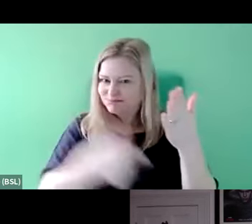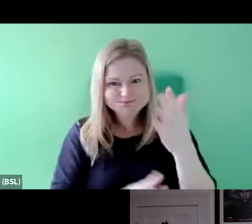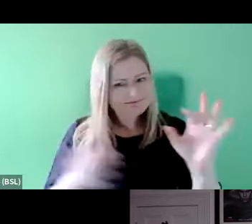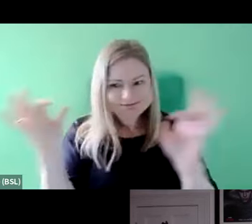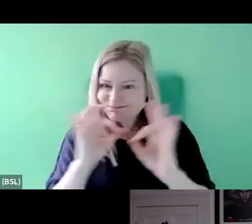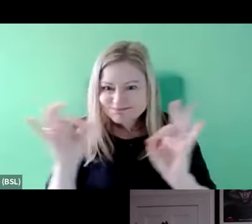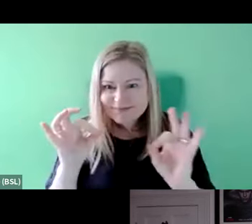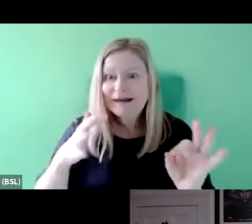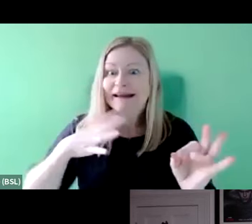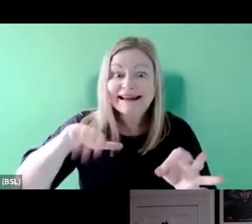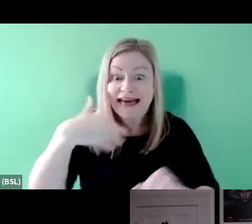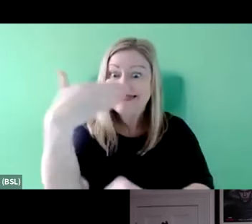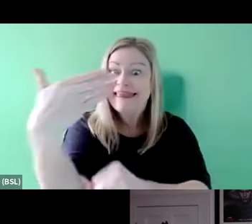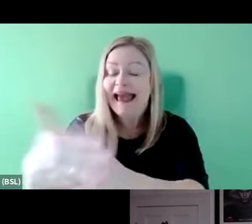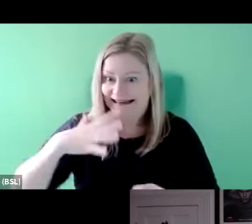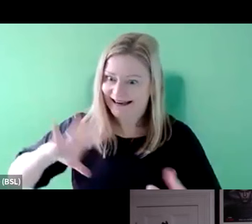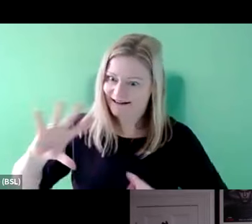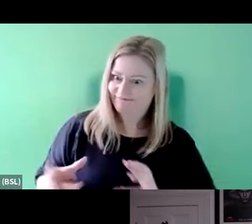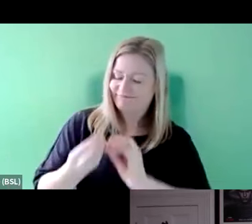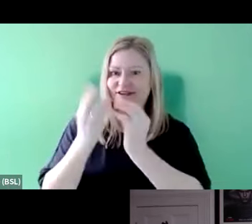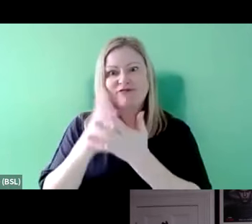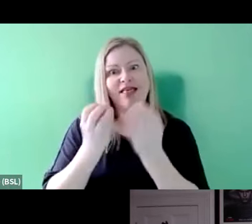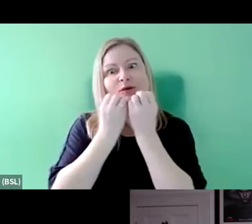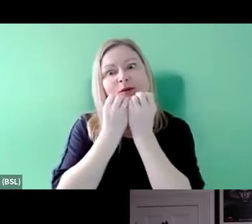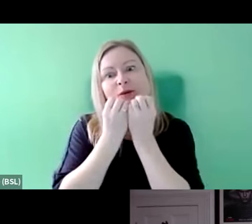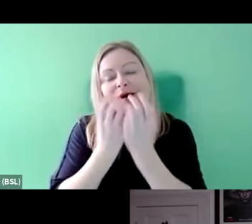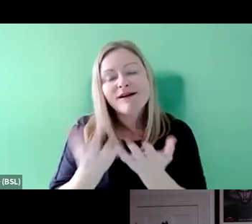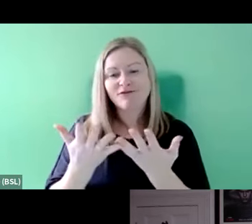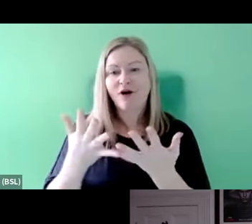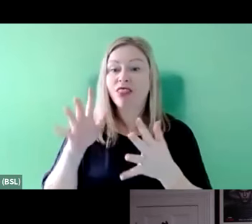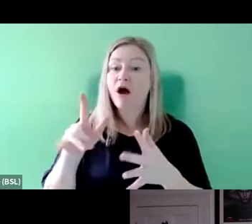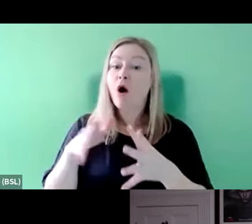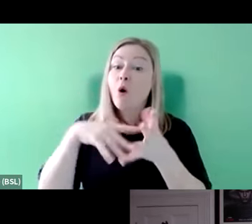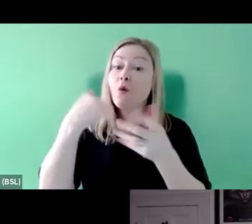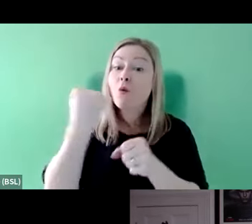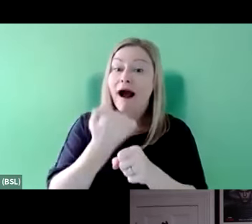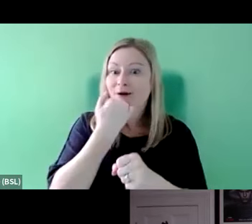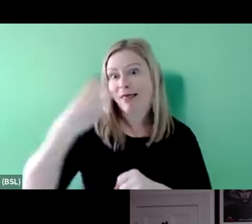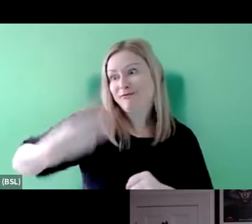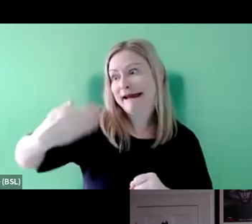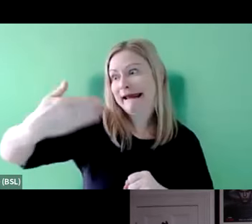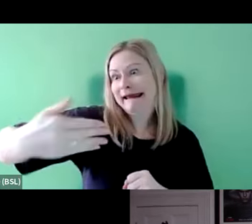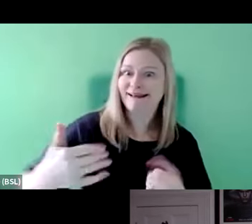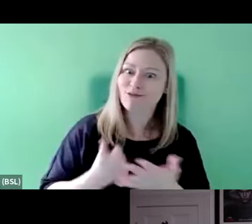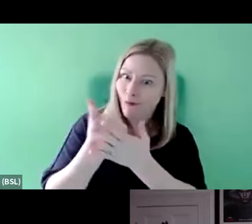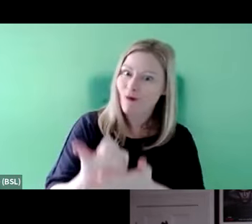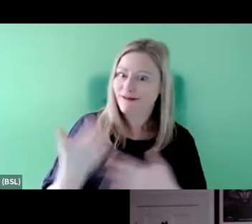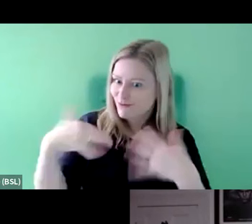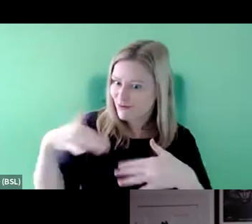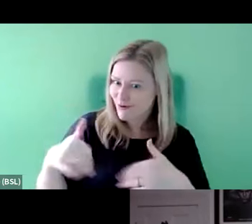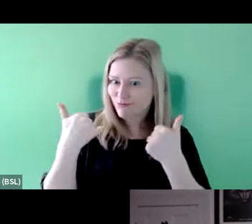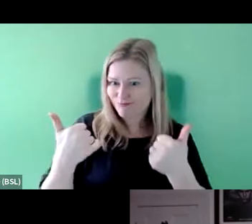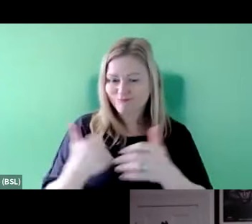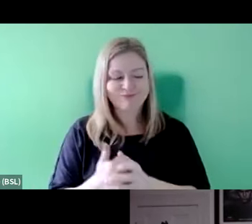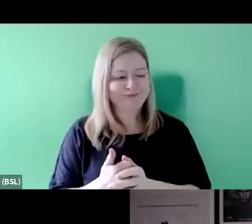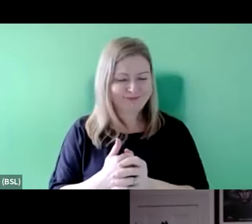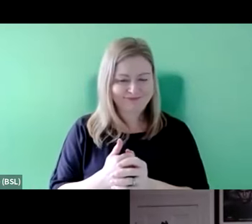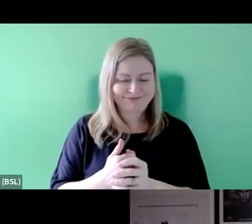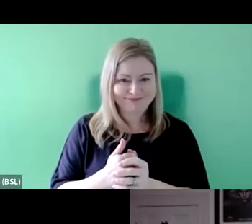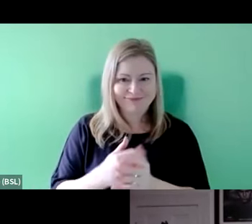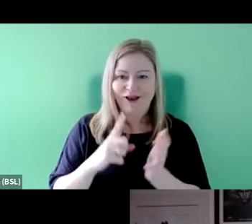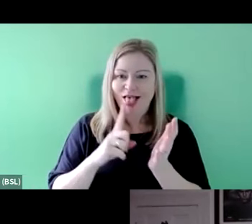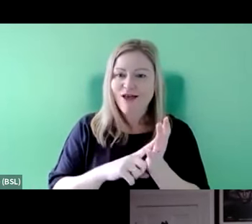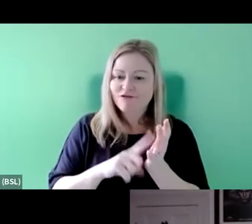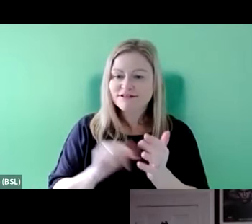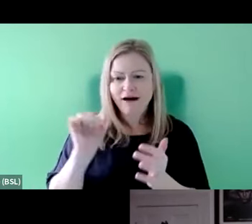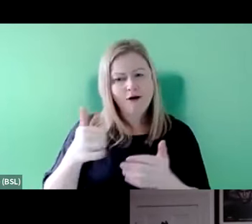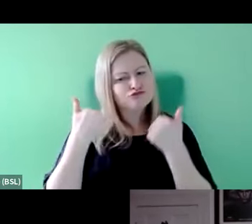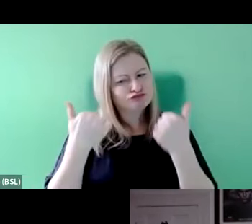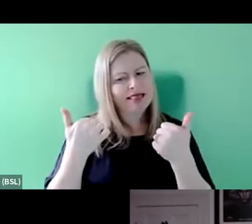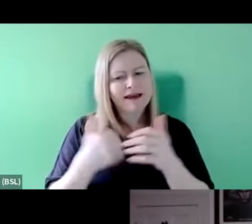at the end of it and it's really wonderful that WAGs 3 is supporting them.